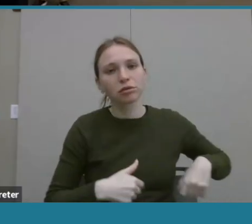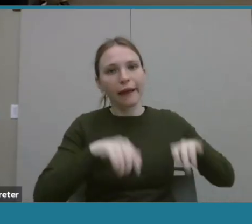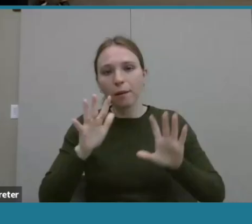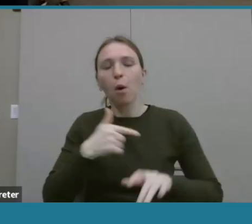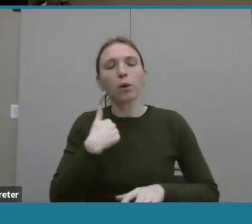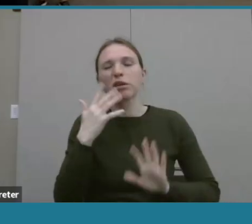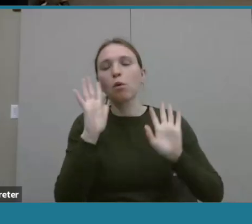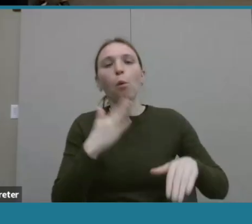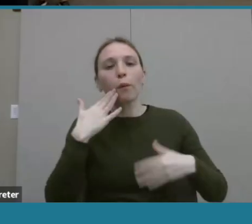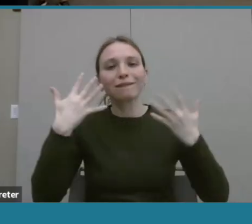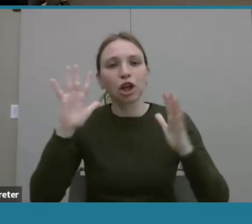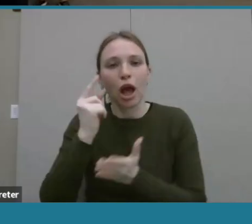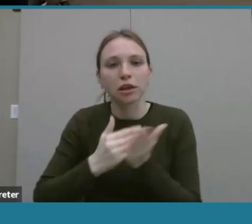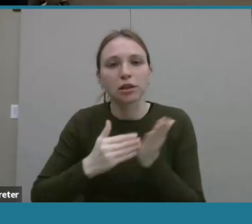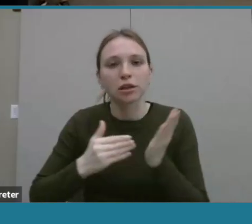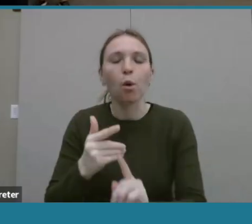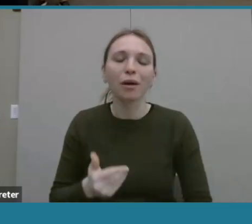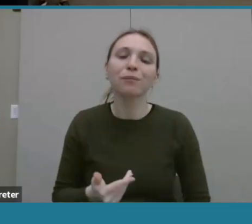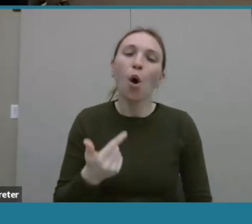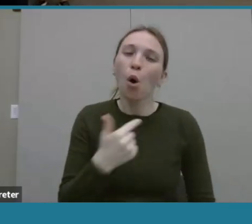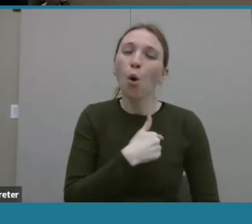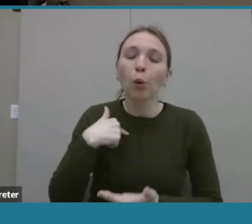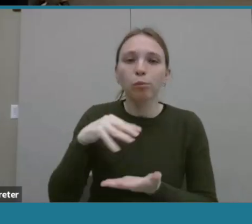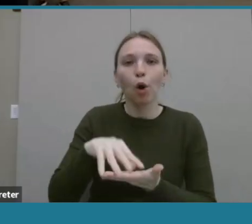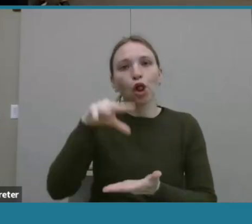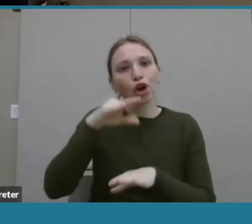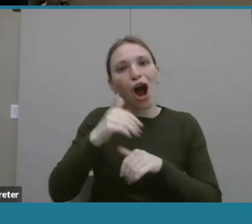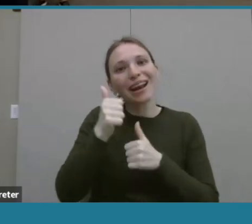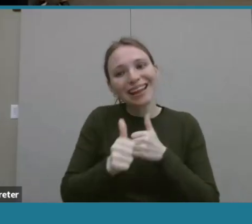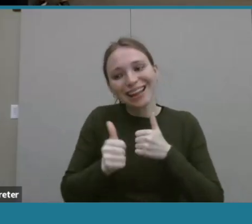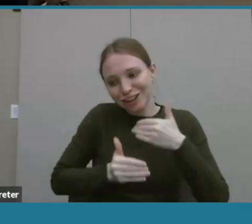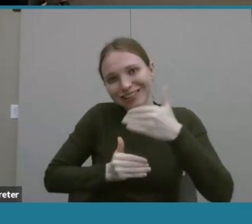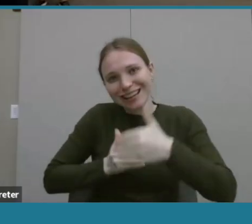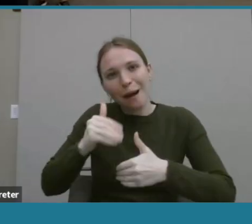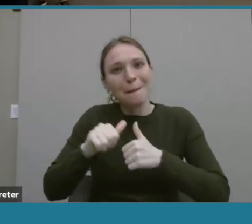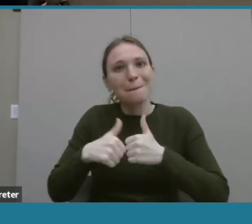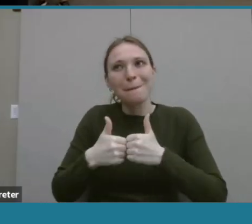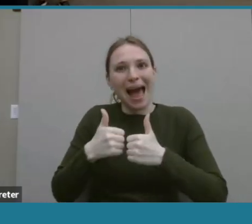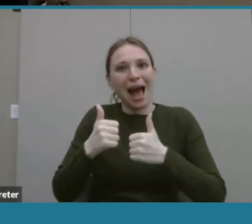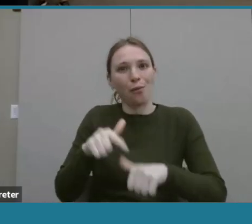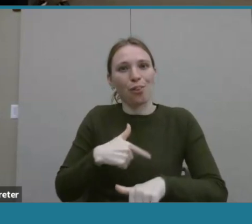And so we We were literally learning along the way about how long each phase was going to take, so it was kind of funny. We were making it up.